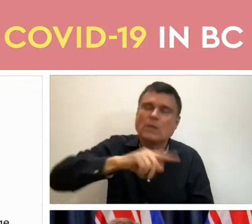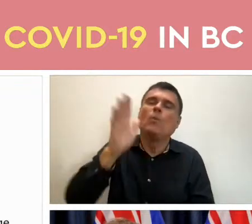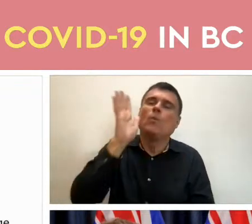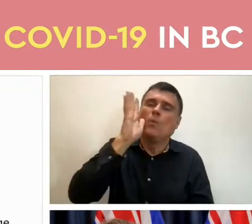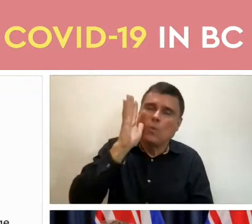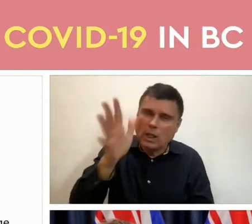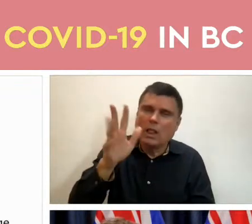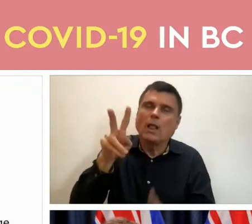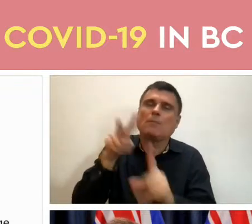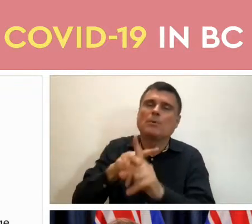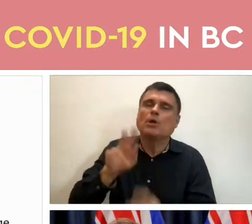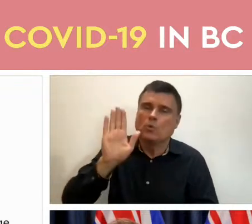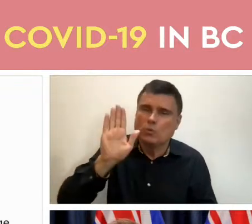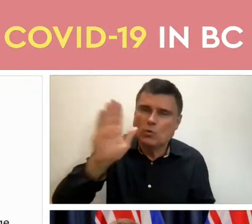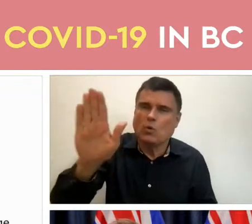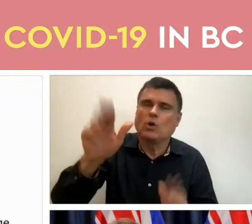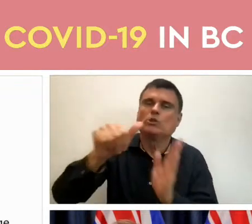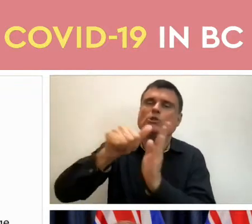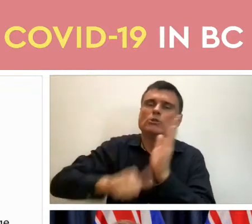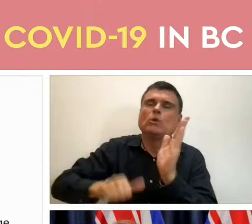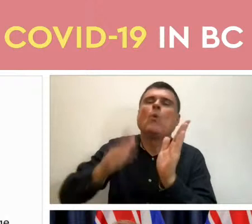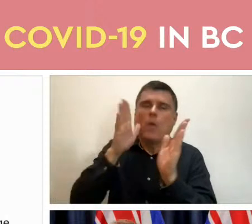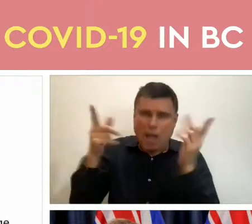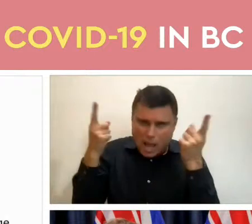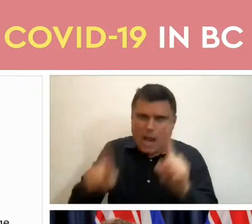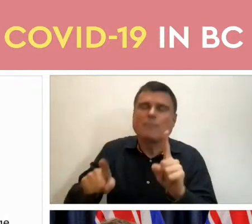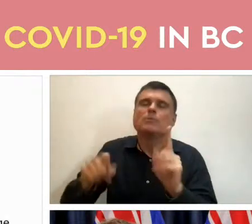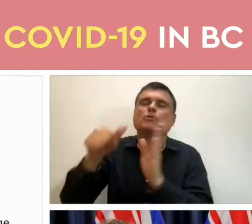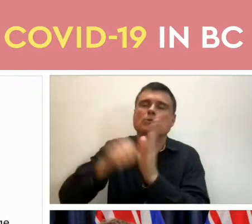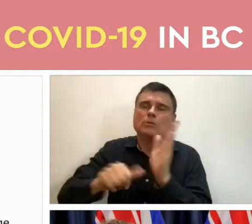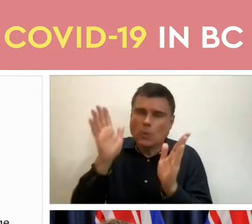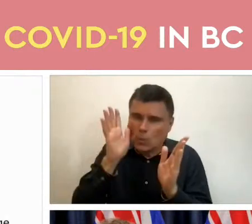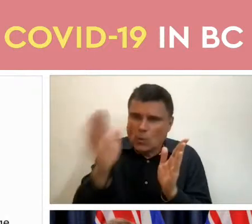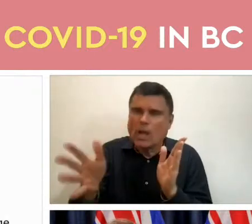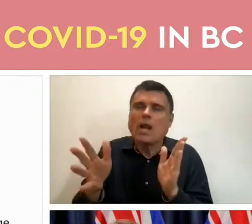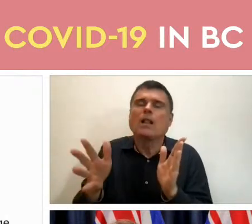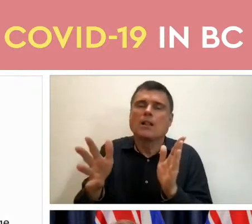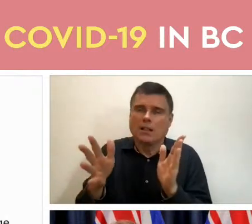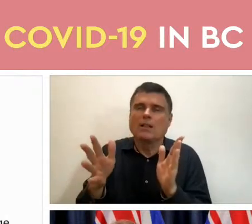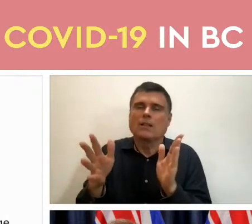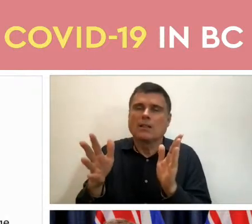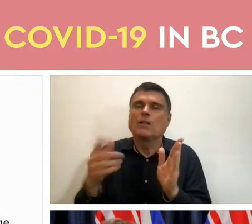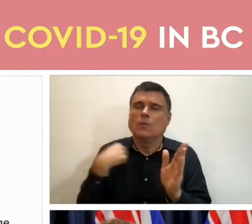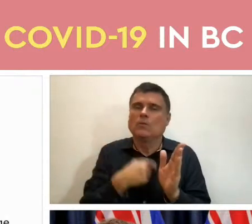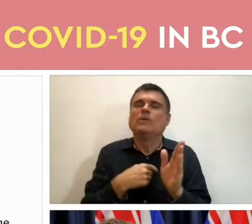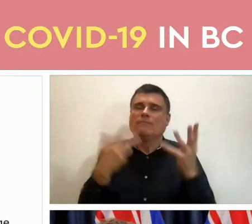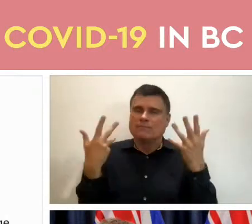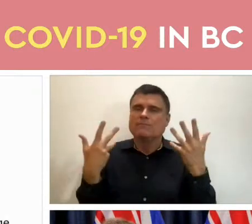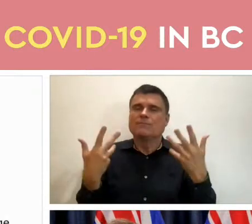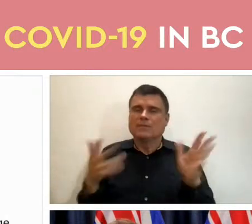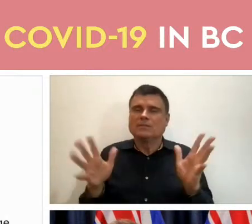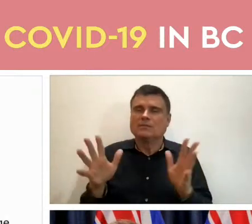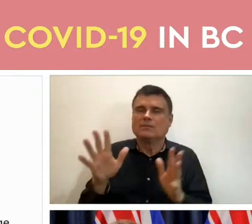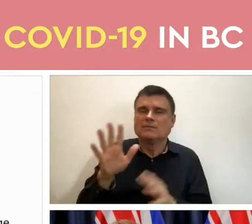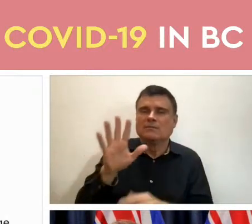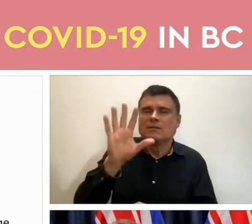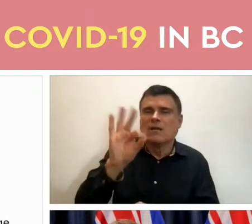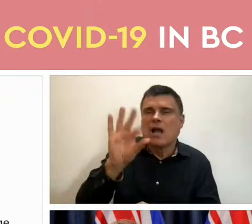you should know this.